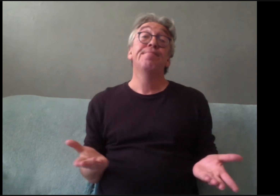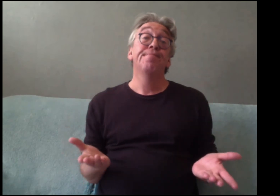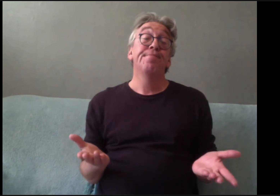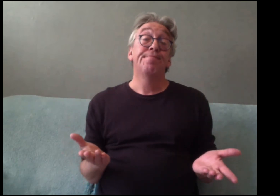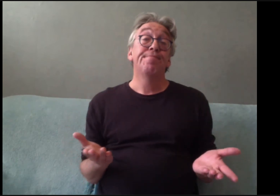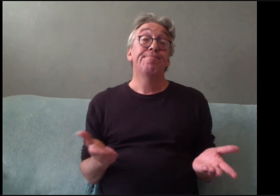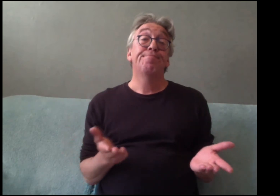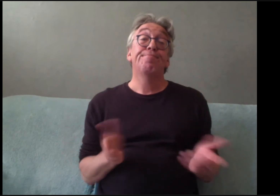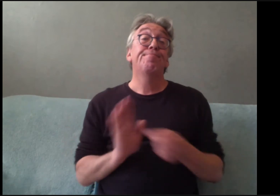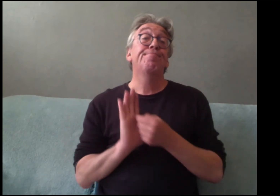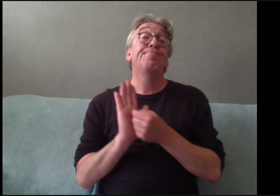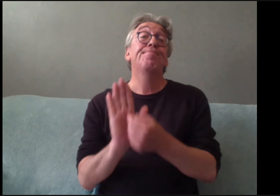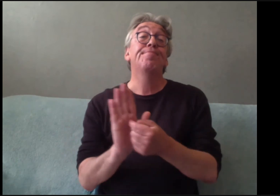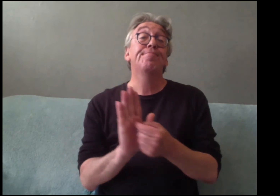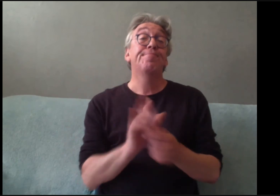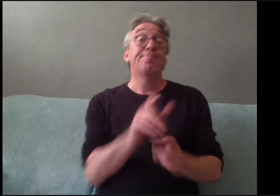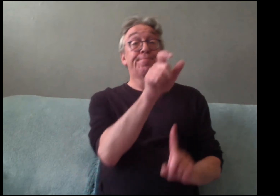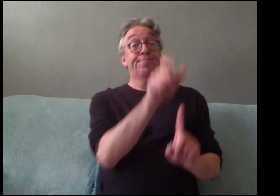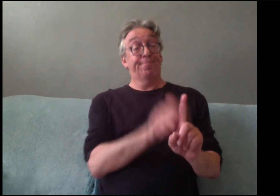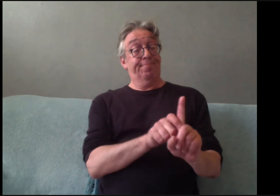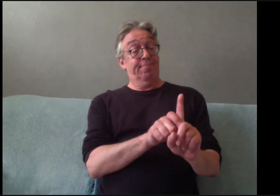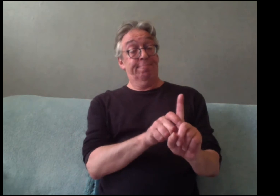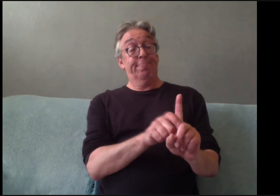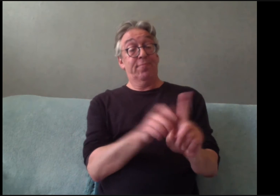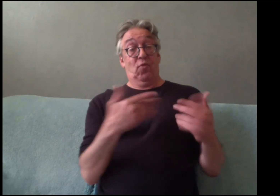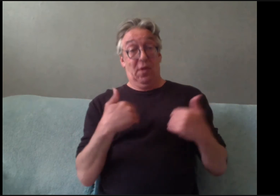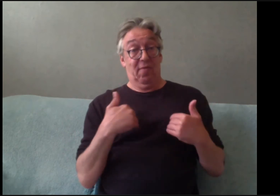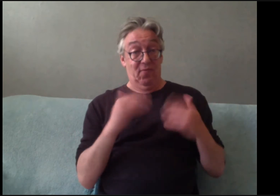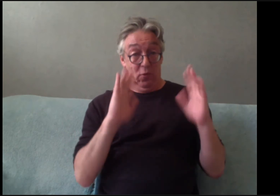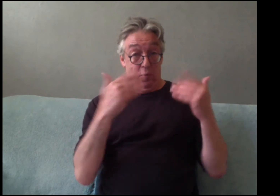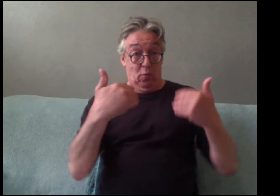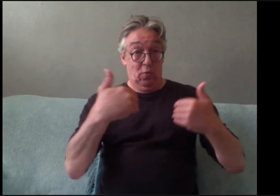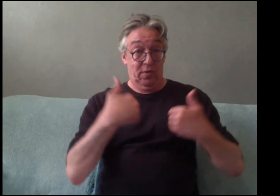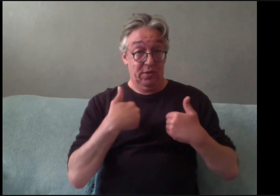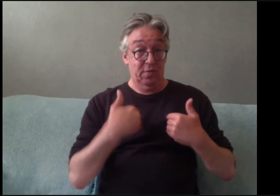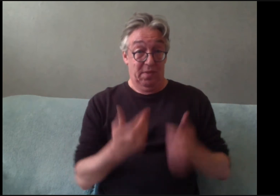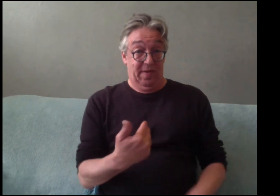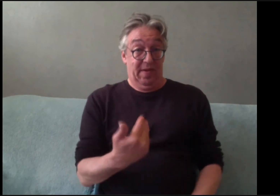who live independently and the stress that it triggers.